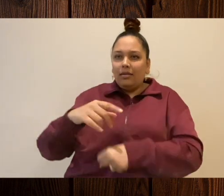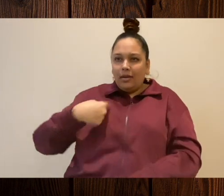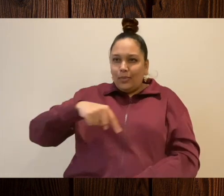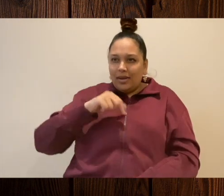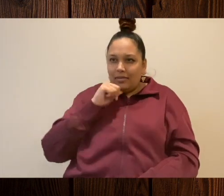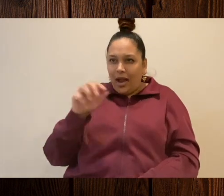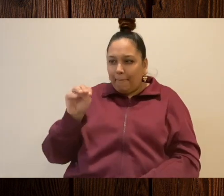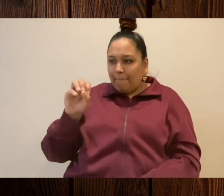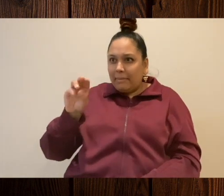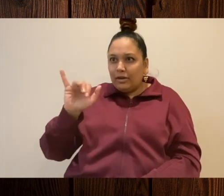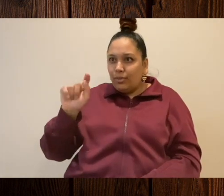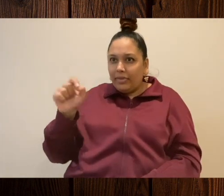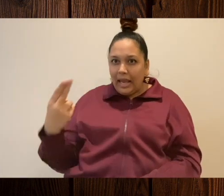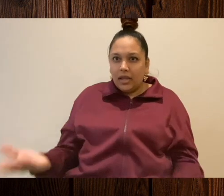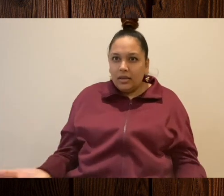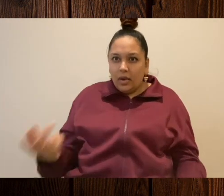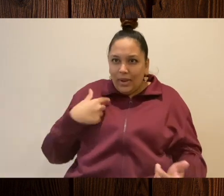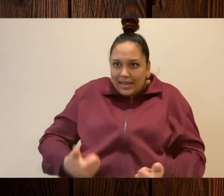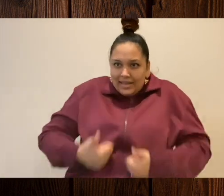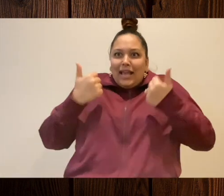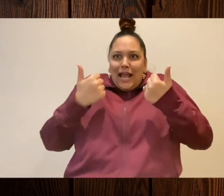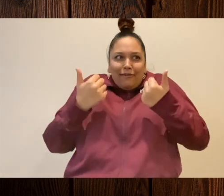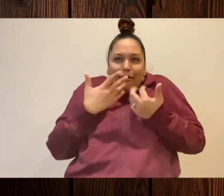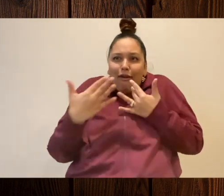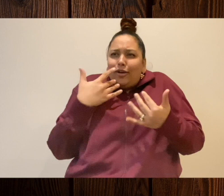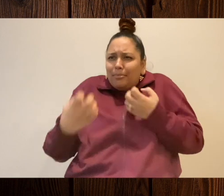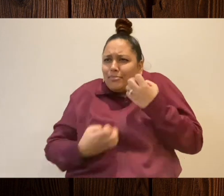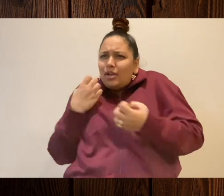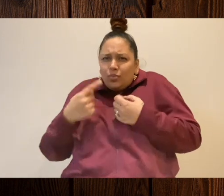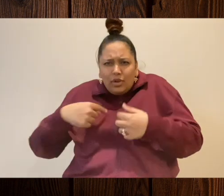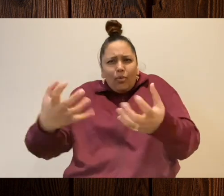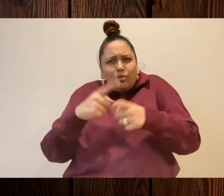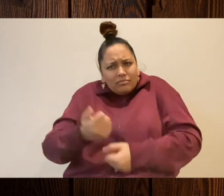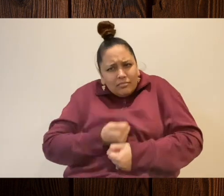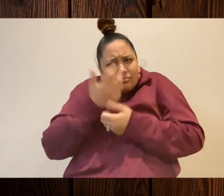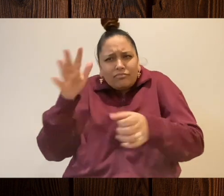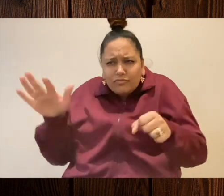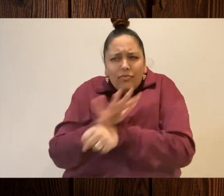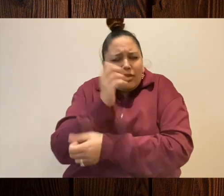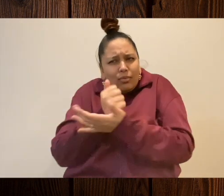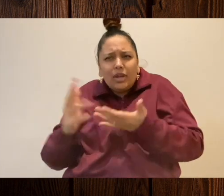that. I think one of the reasons I started claiming Folk was